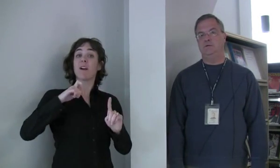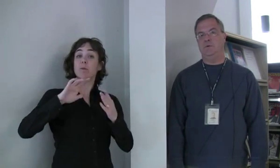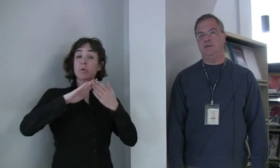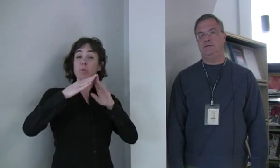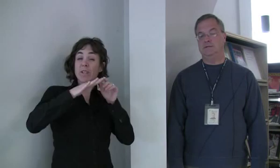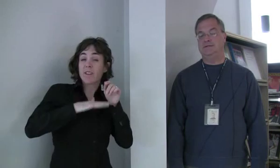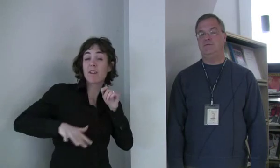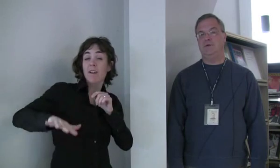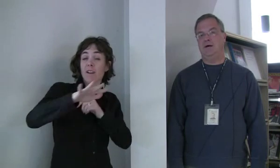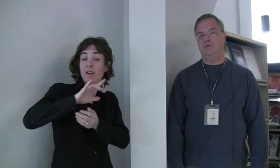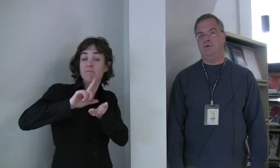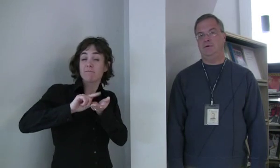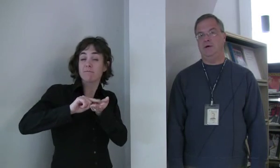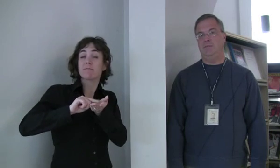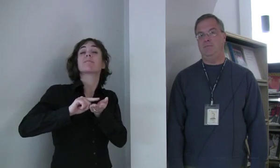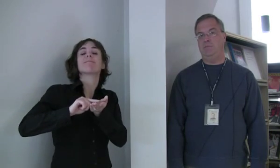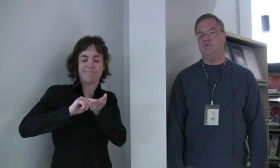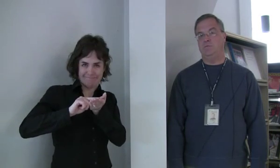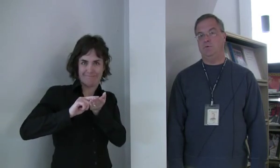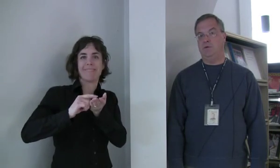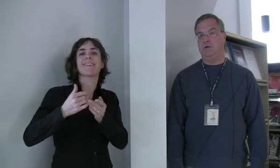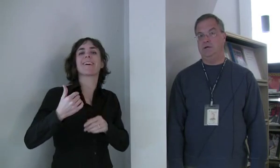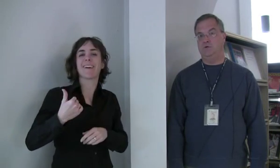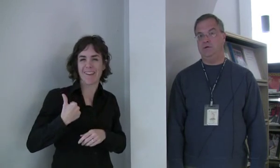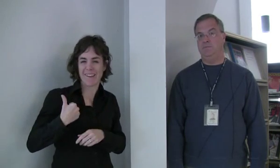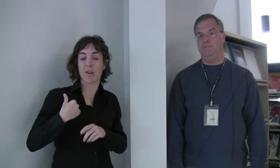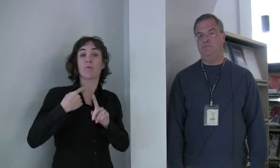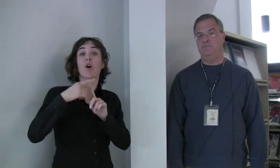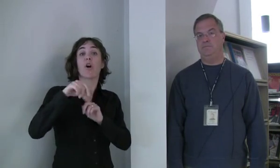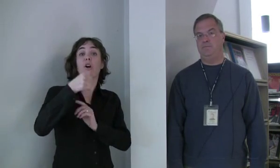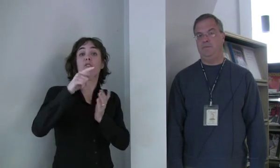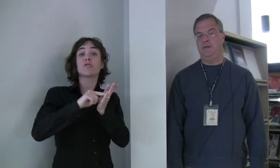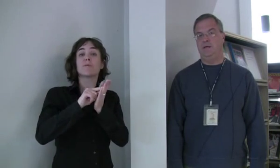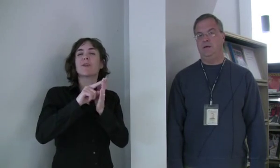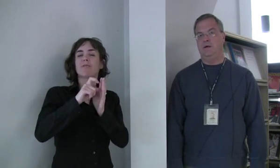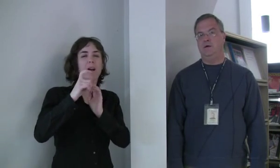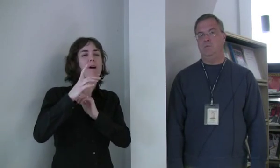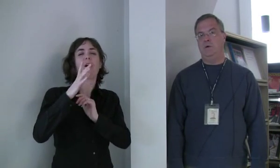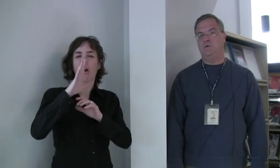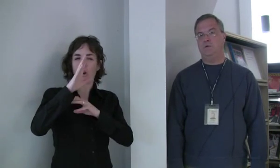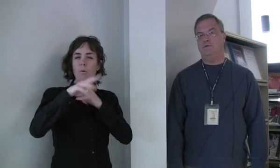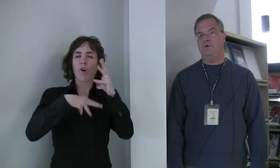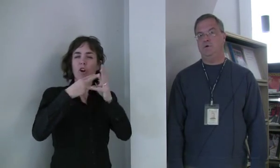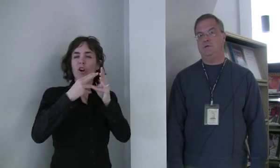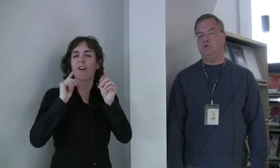We have all the local papers as well as several from around the world.